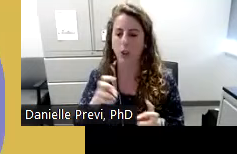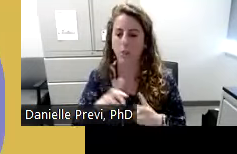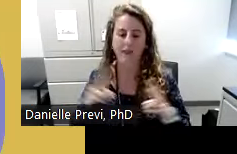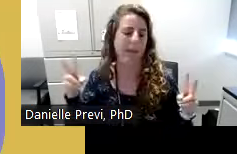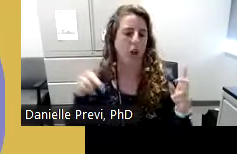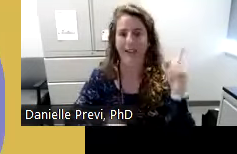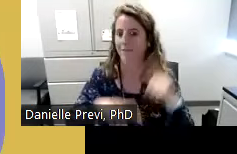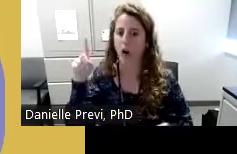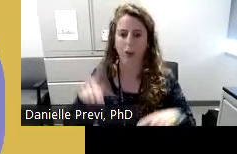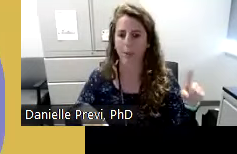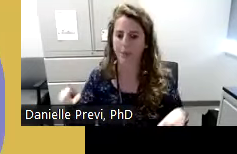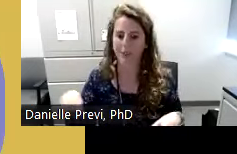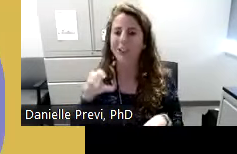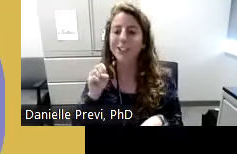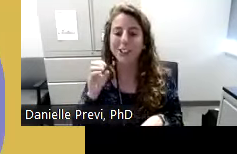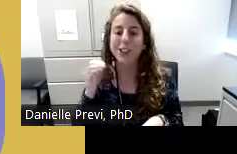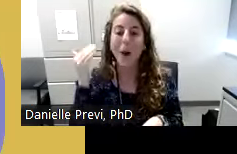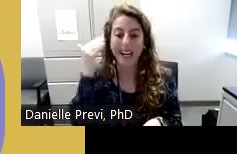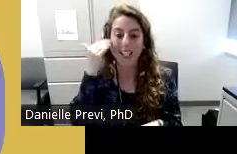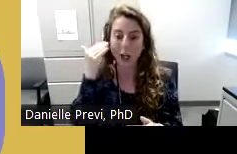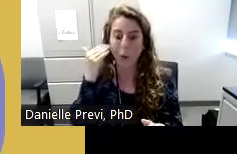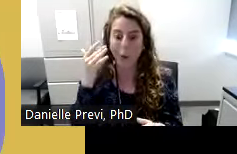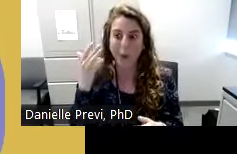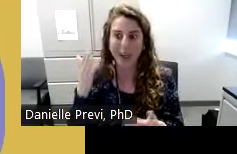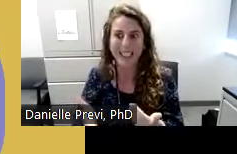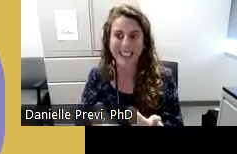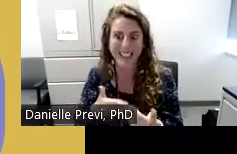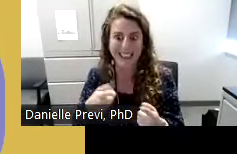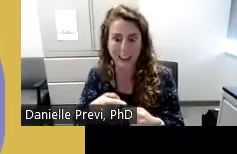So the development of deaf identity is going to vary from individual to individual that